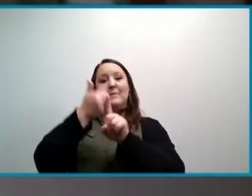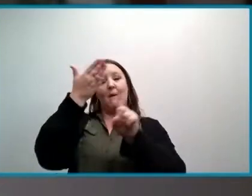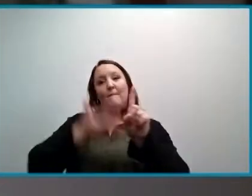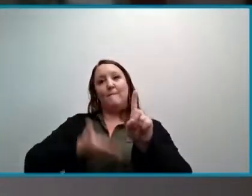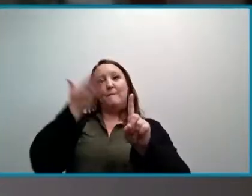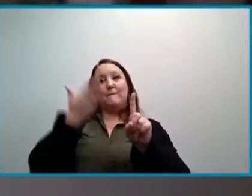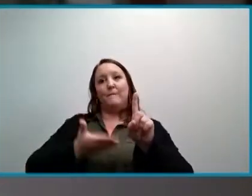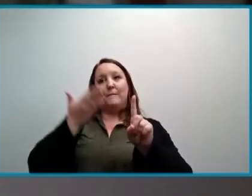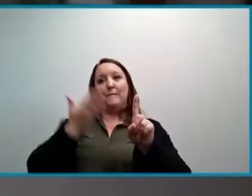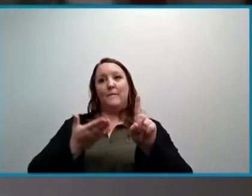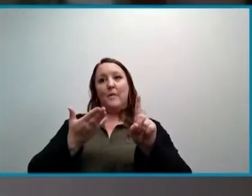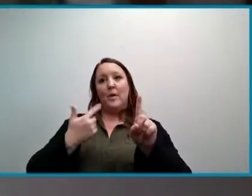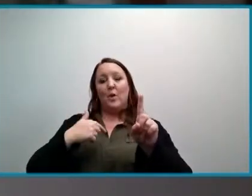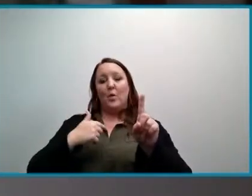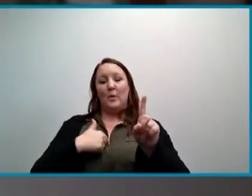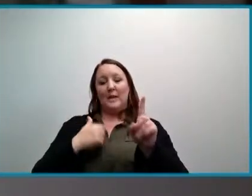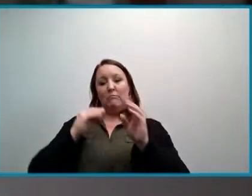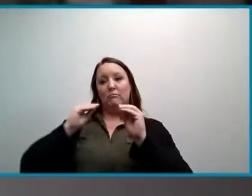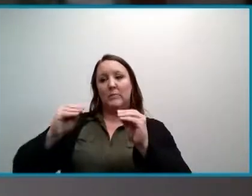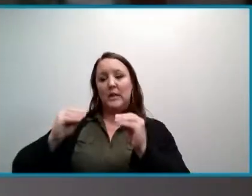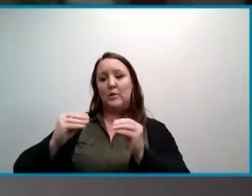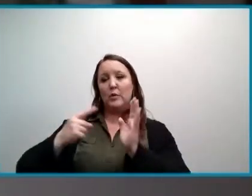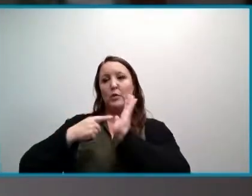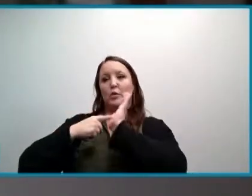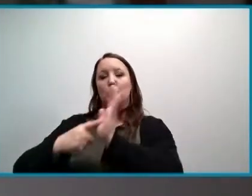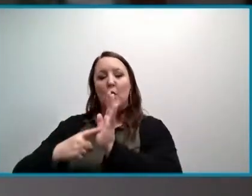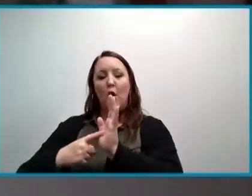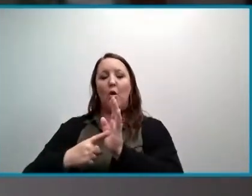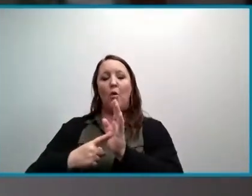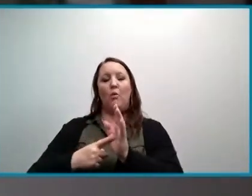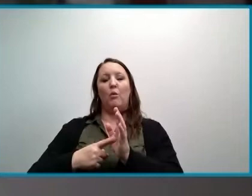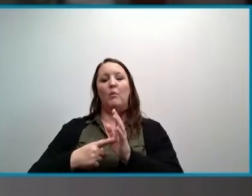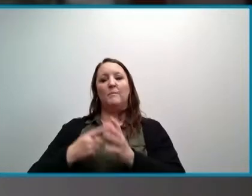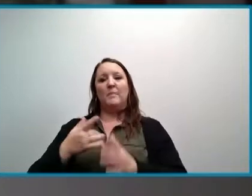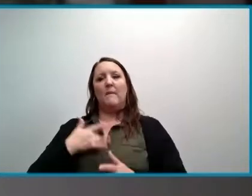we bring to them on the regular and feel like we're listening